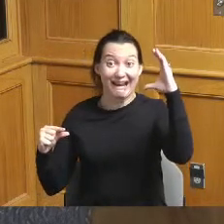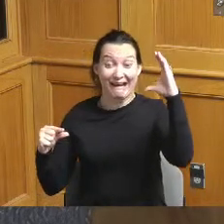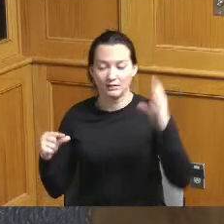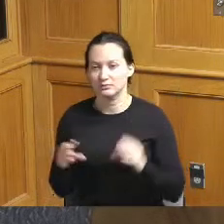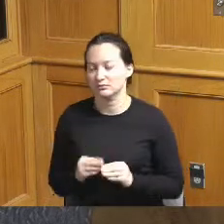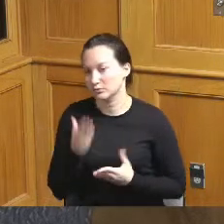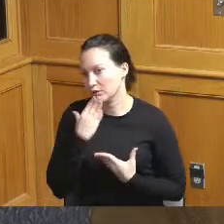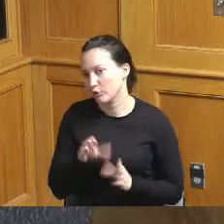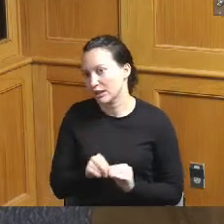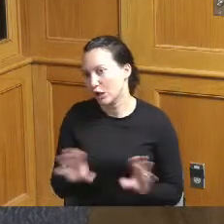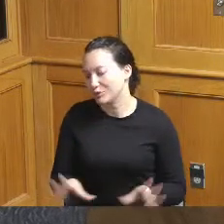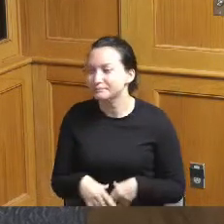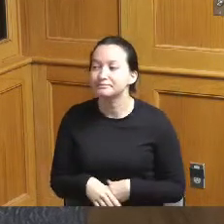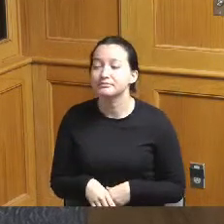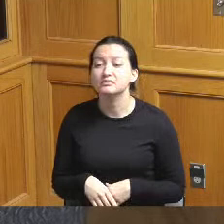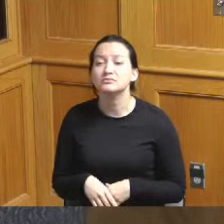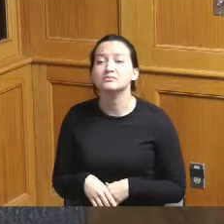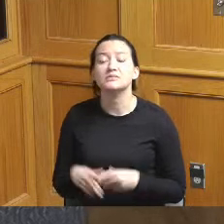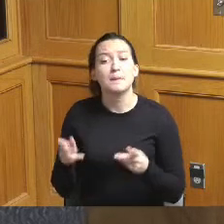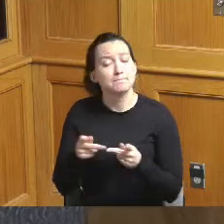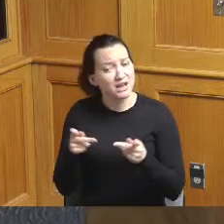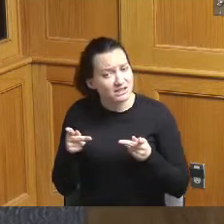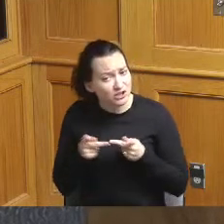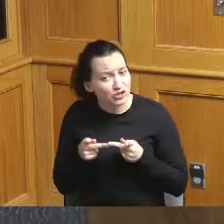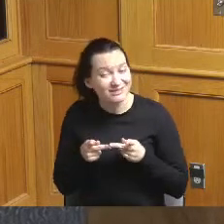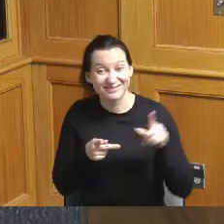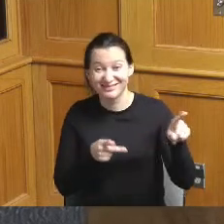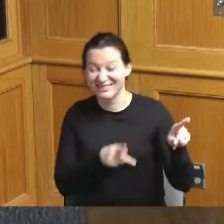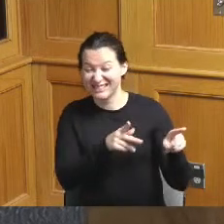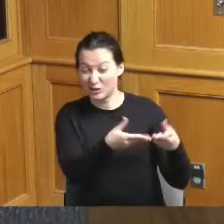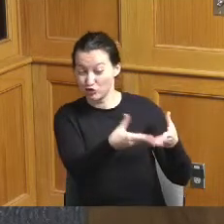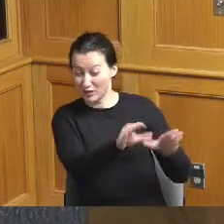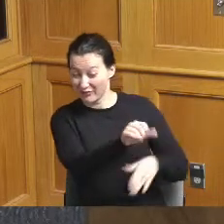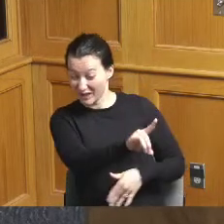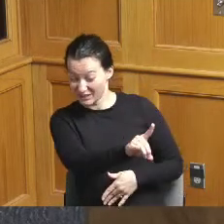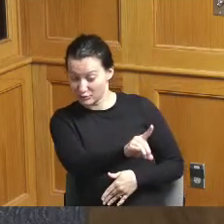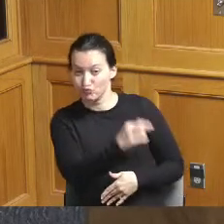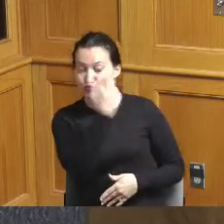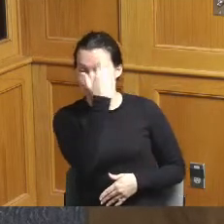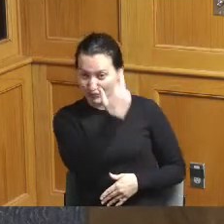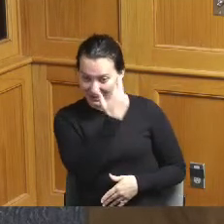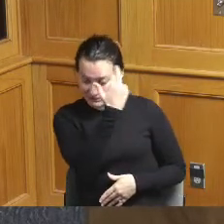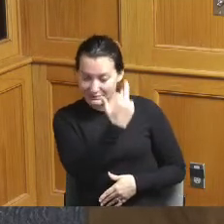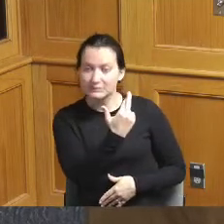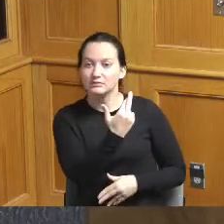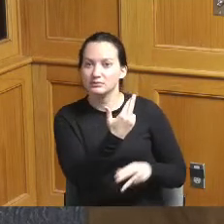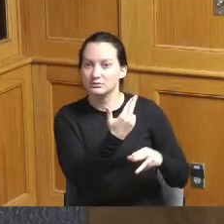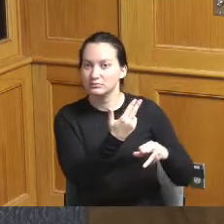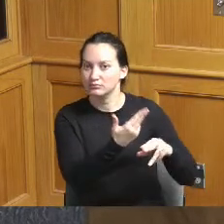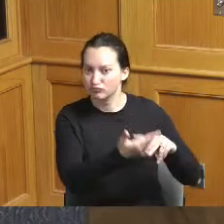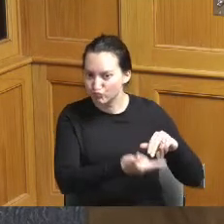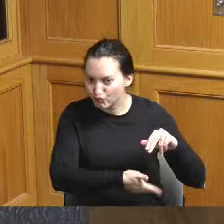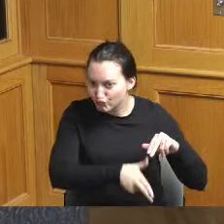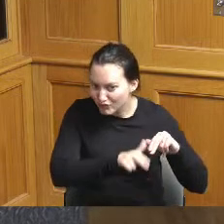so the positions are coming out of the general fund and that's why we see the increases or rather